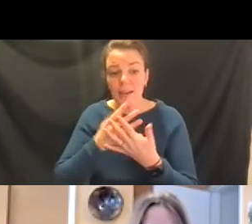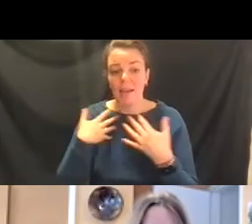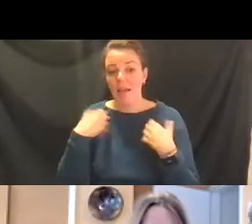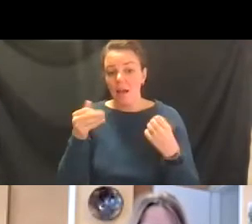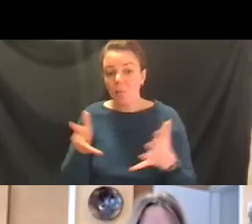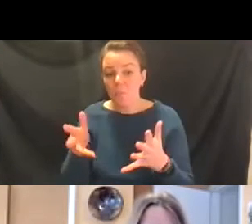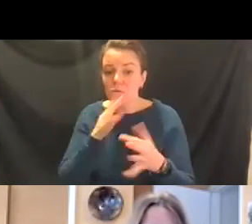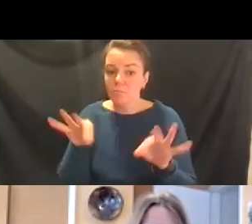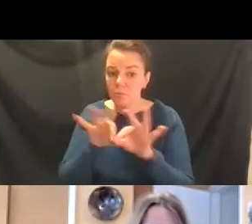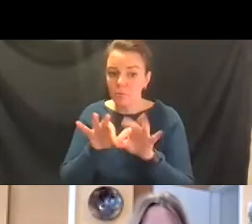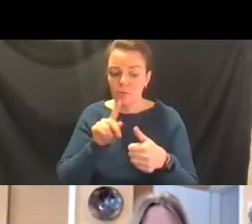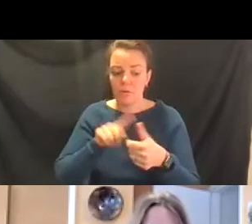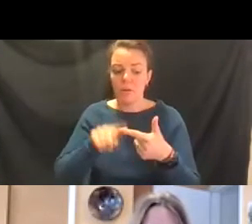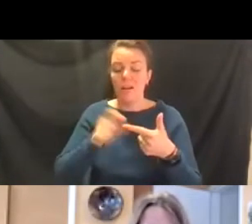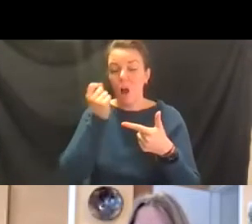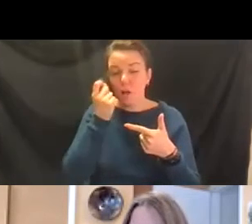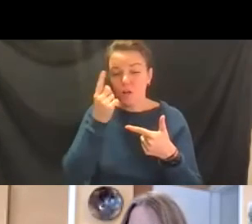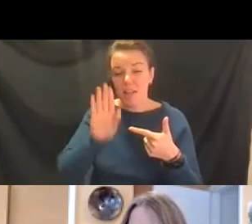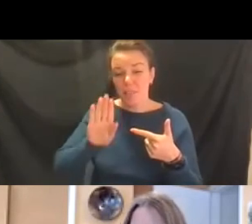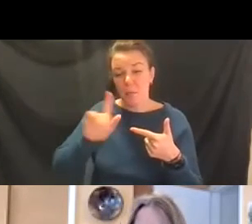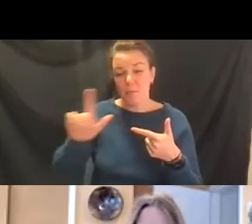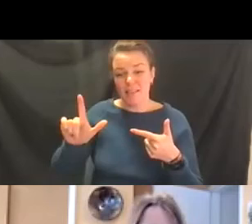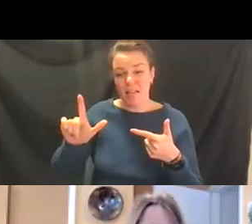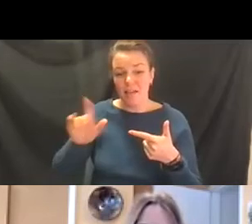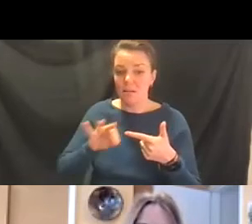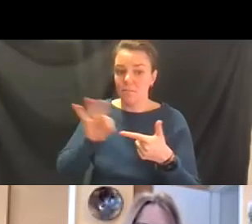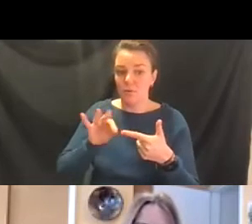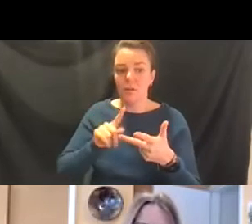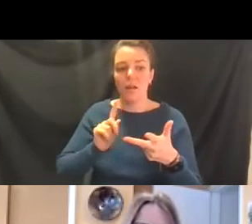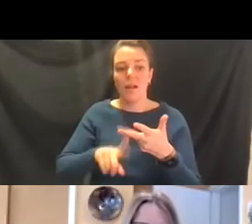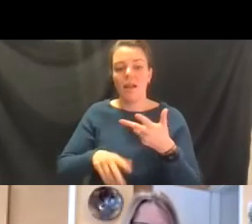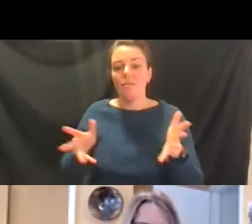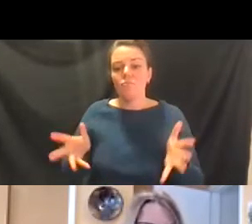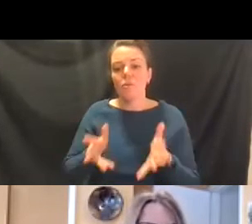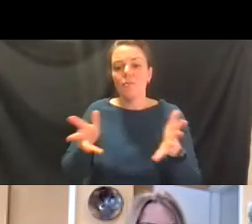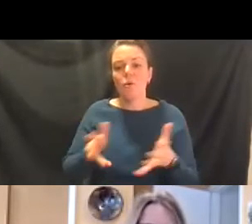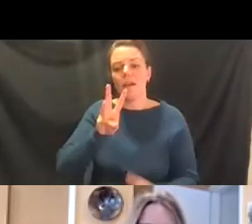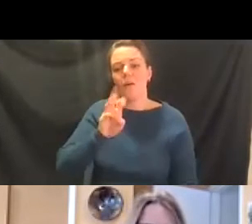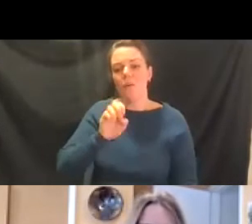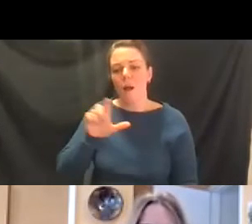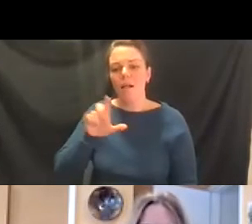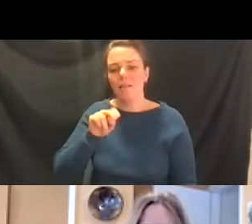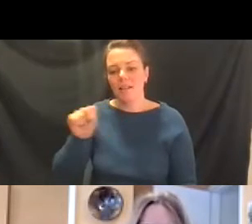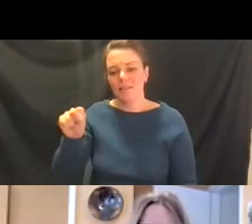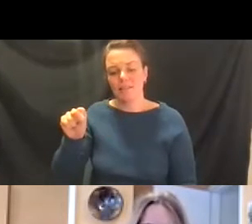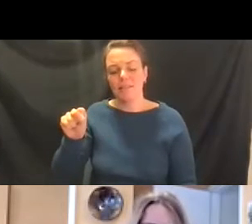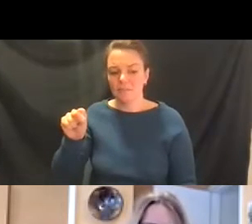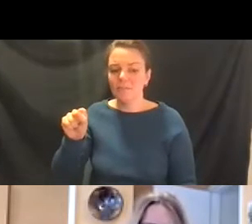function is going to be key as Shirley pointed out and the promotion of wellness is really what